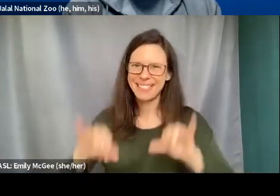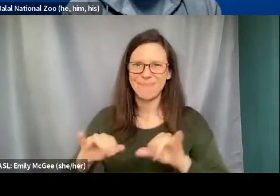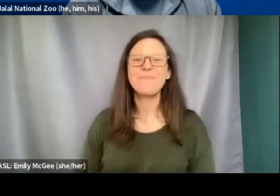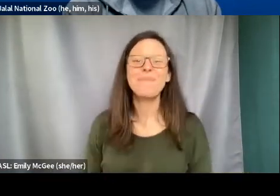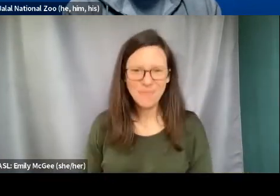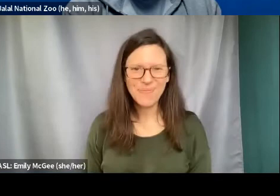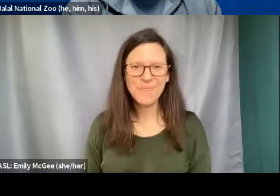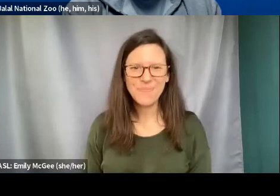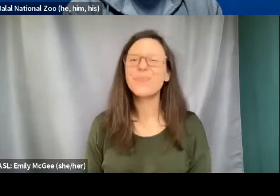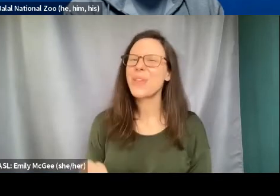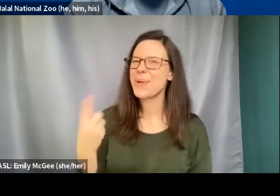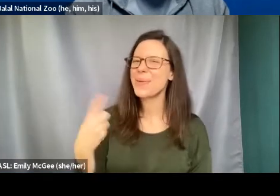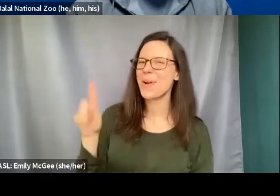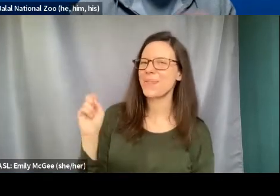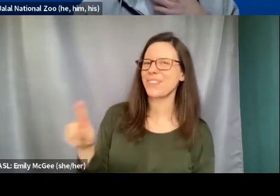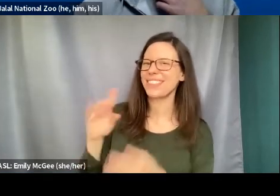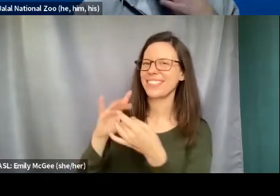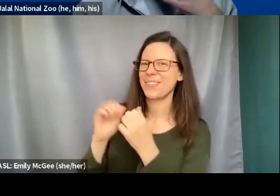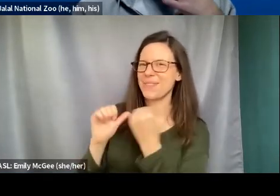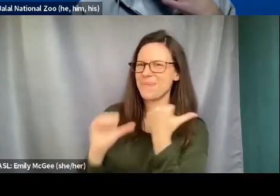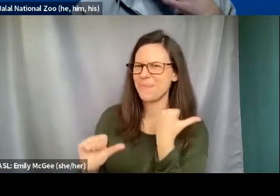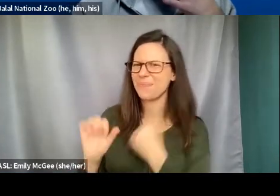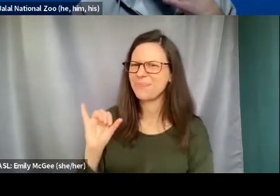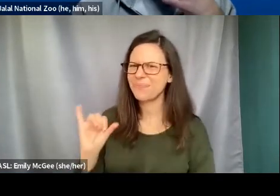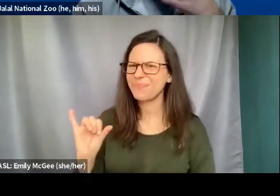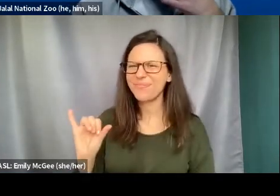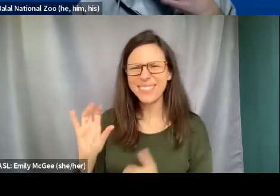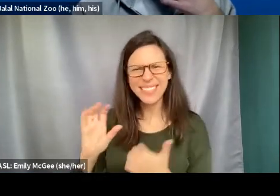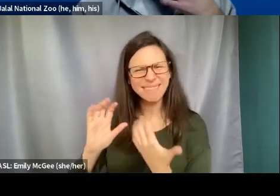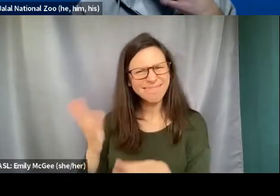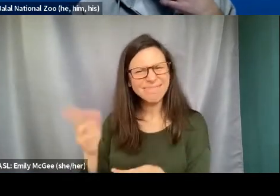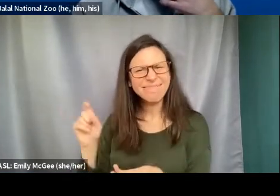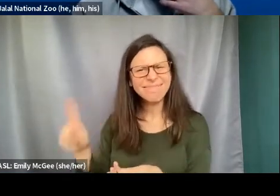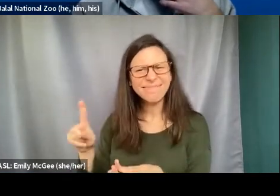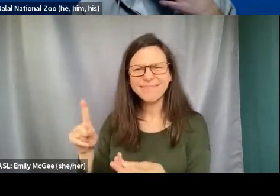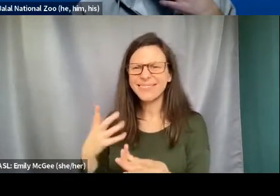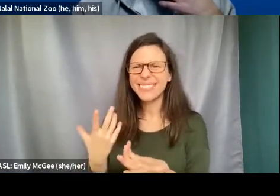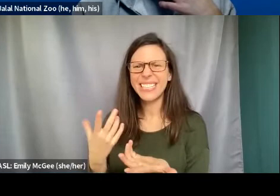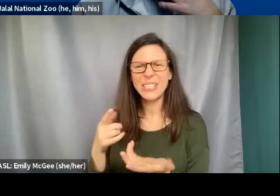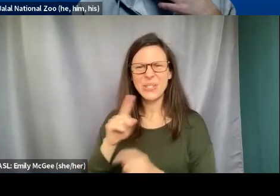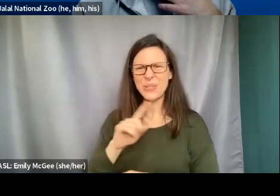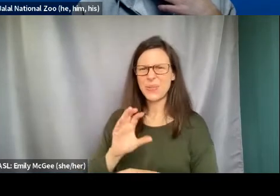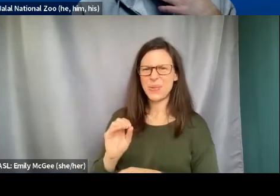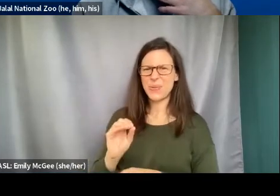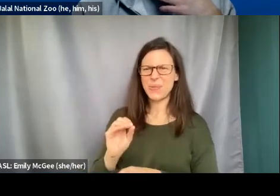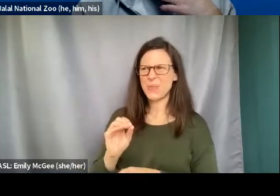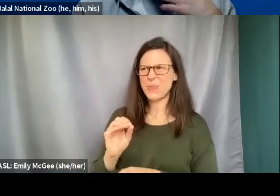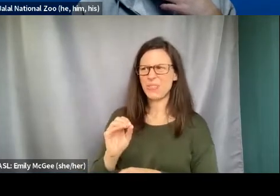about again that poop. How do we solve this poop problem in a zoo when we can't perfectly recreate